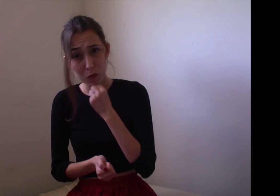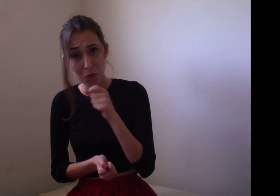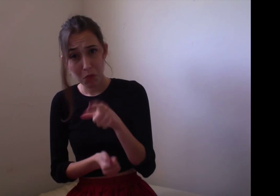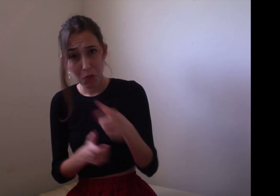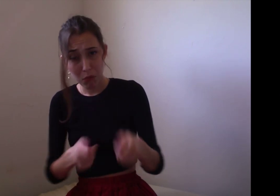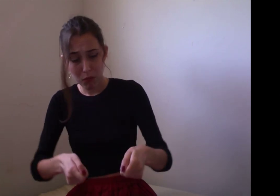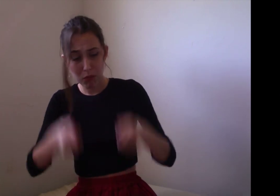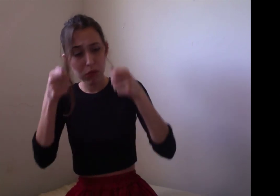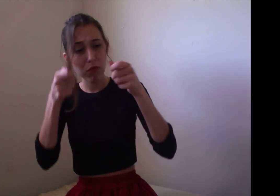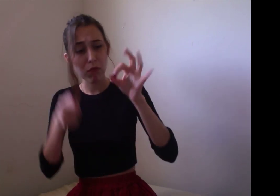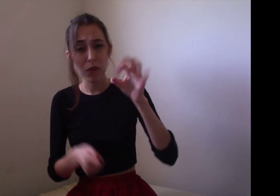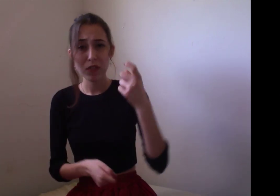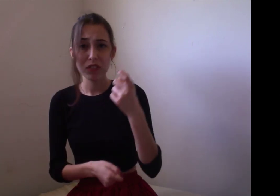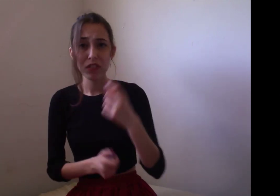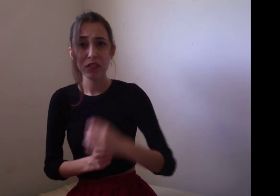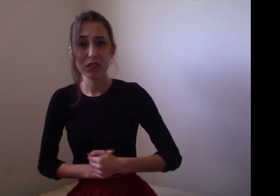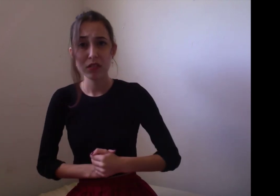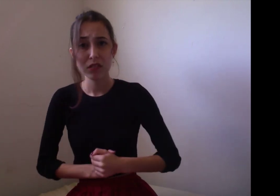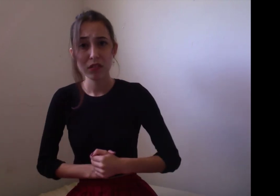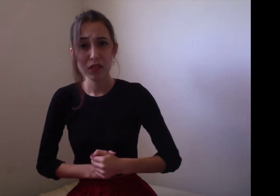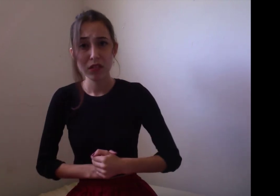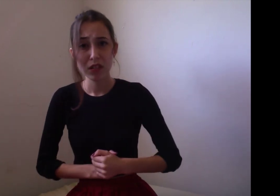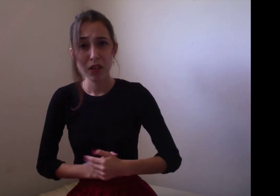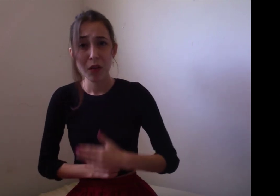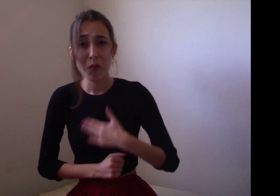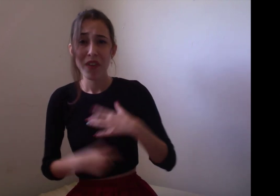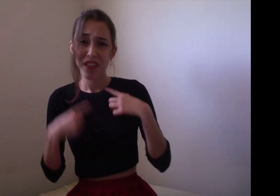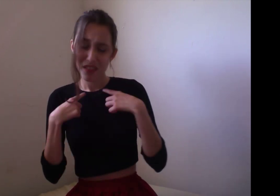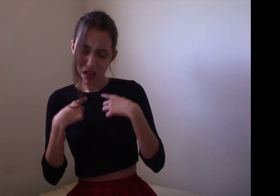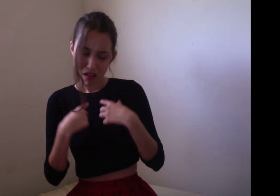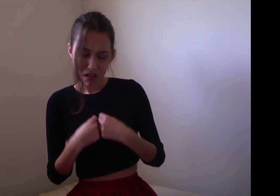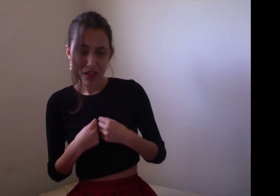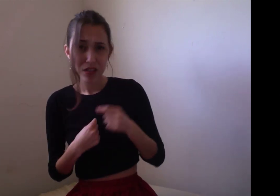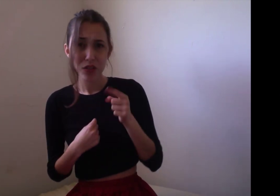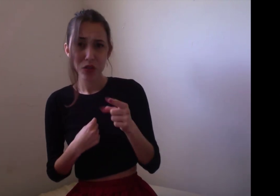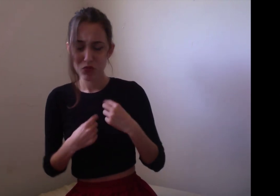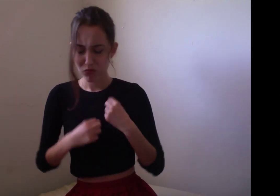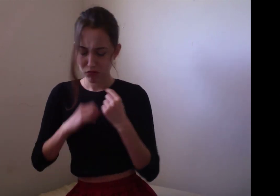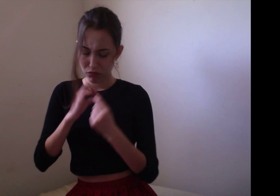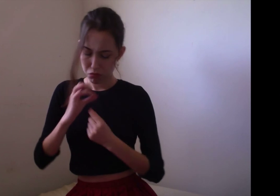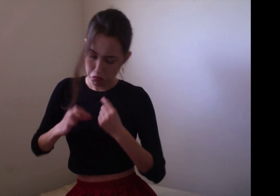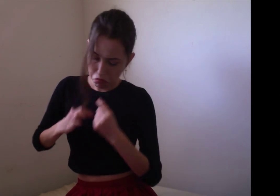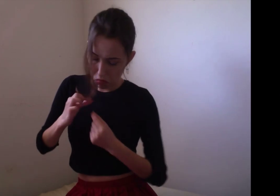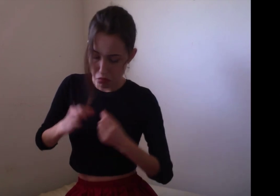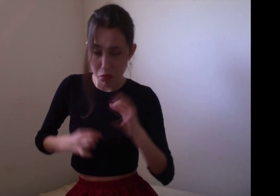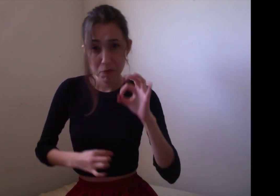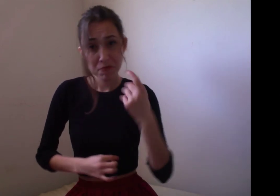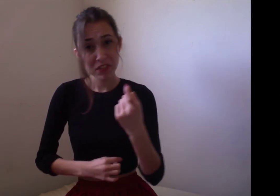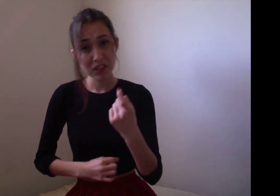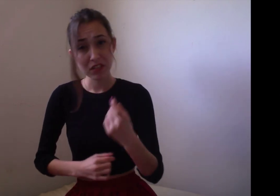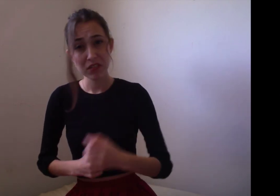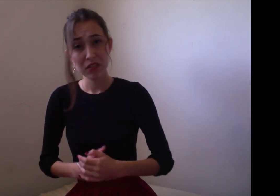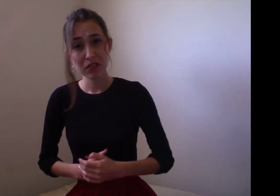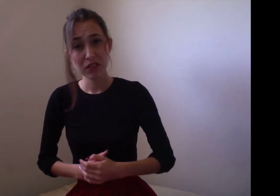Would you have pulled my underwear back on over my boots? Untangled the necklace wrapped around my neck?